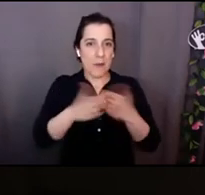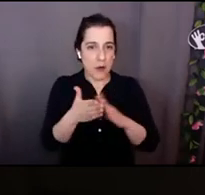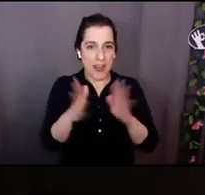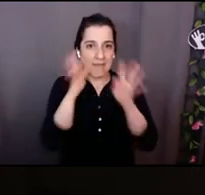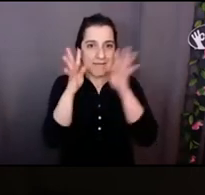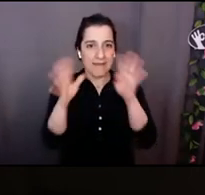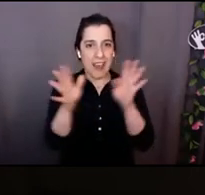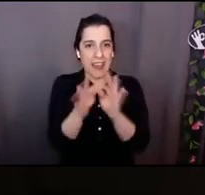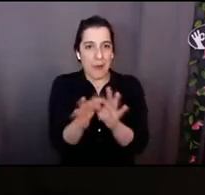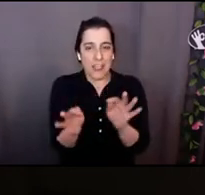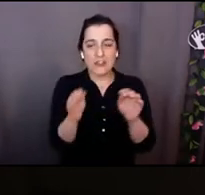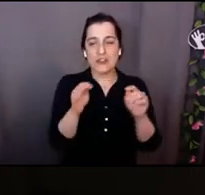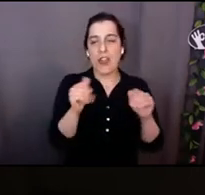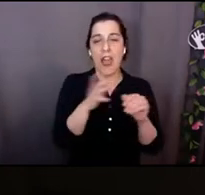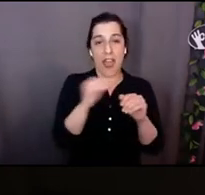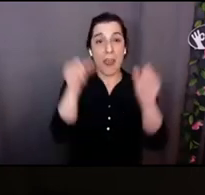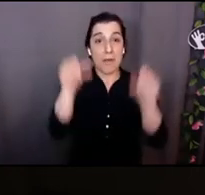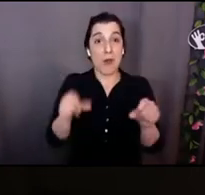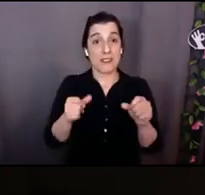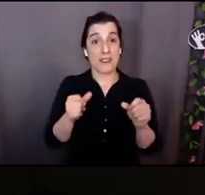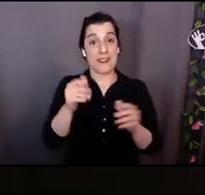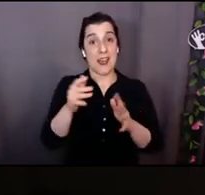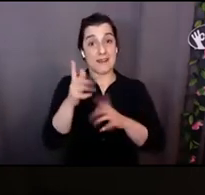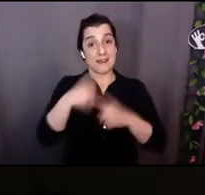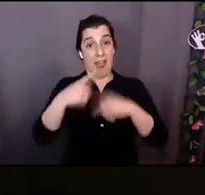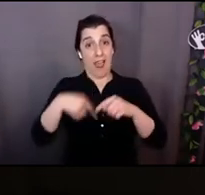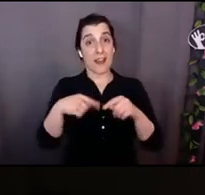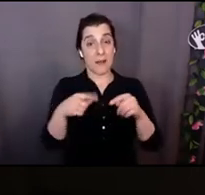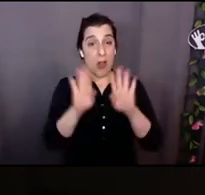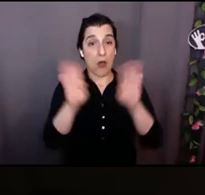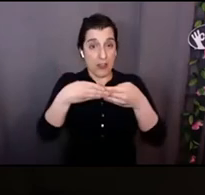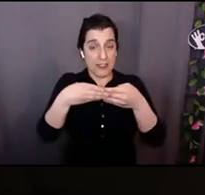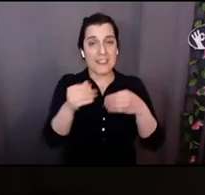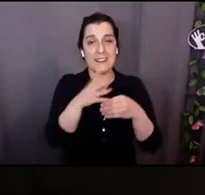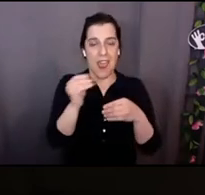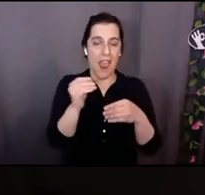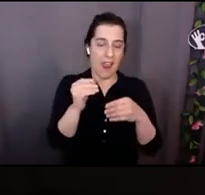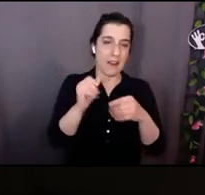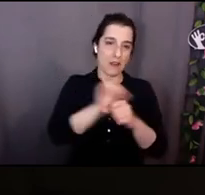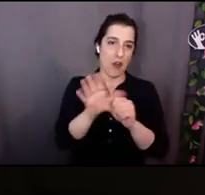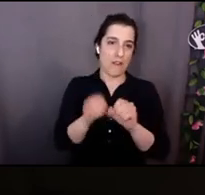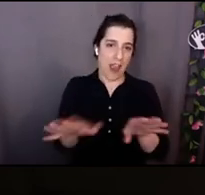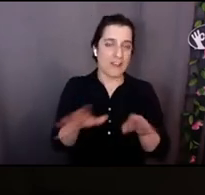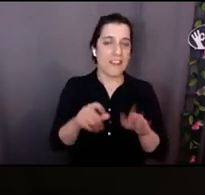in American sign language and different kinds of languages like that kind of adaptiveness to languages and situations of the world.